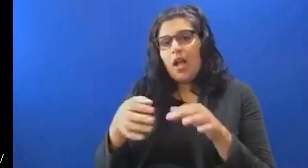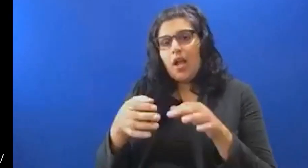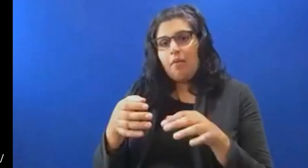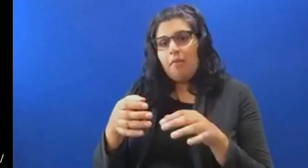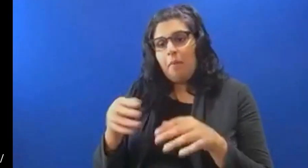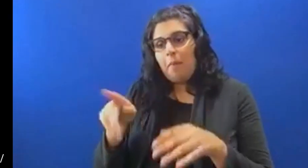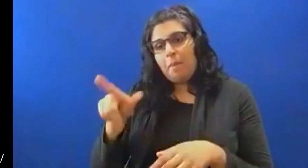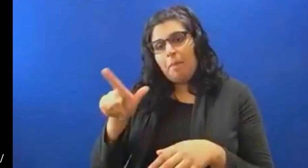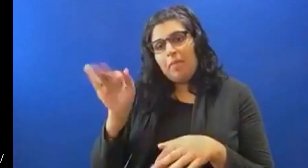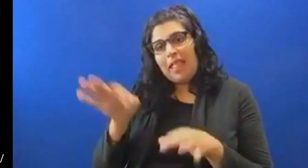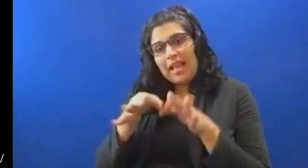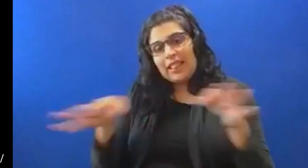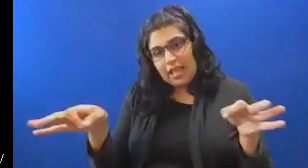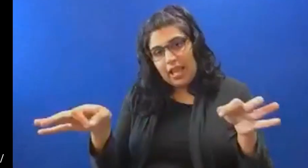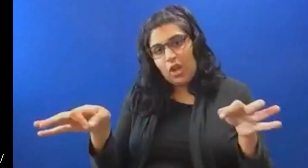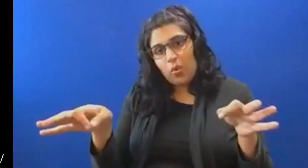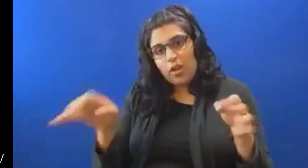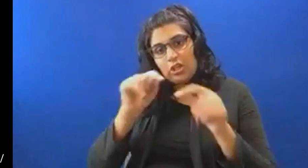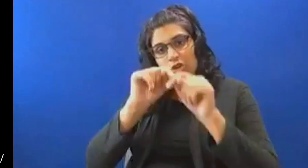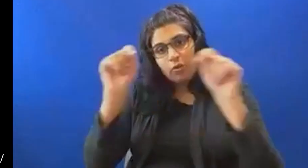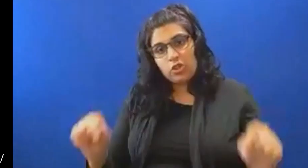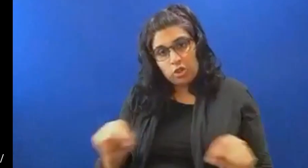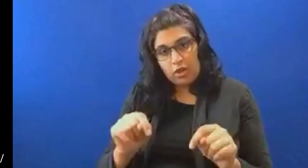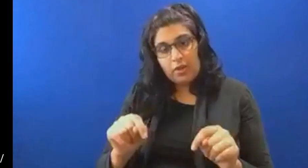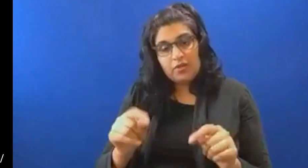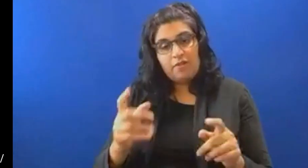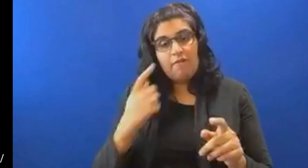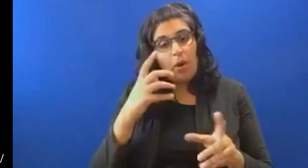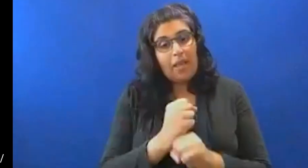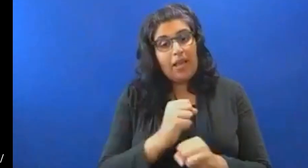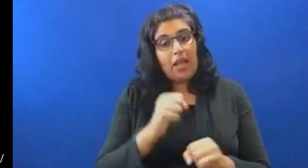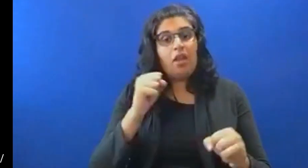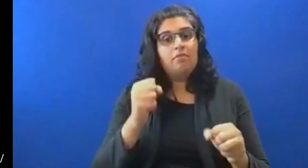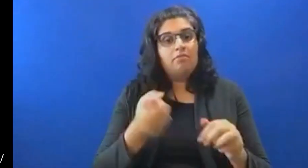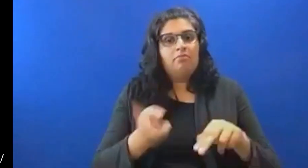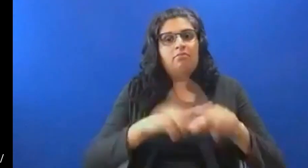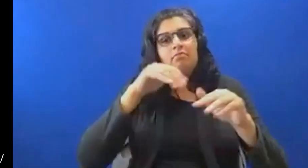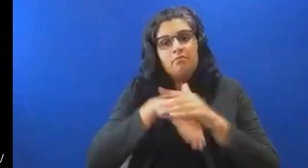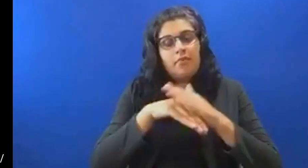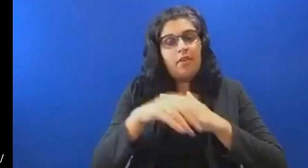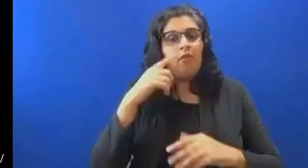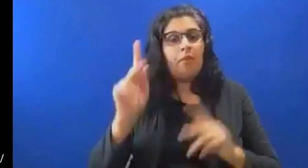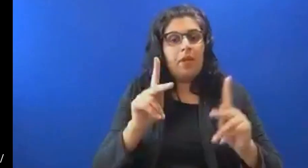which is intended to make it more accessible for people with cognitive disabilities and